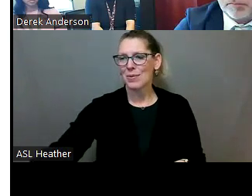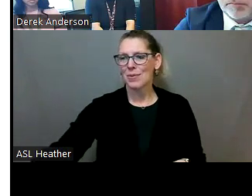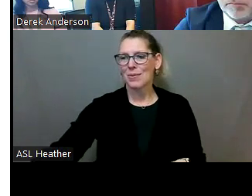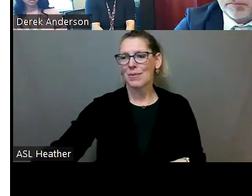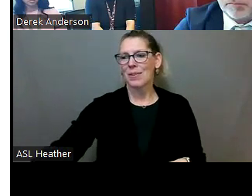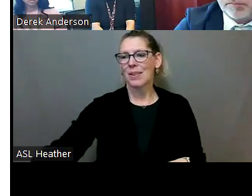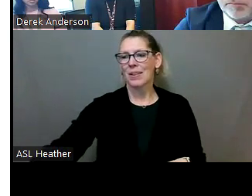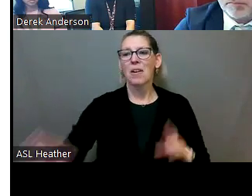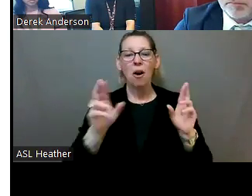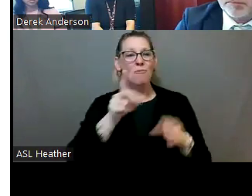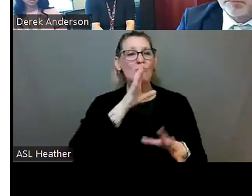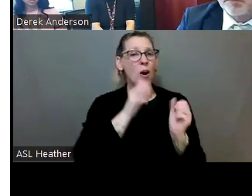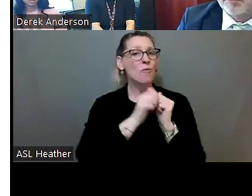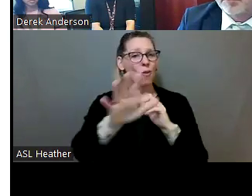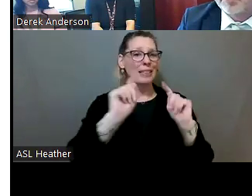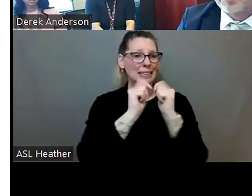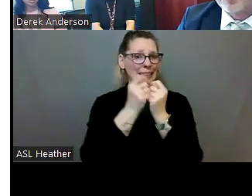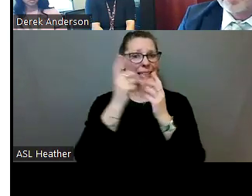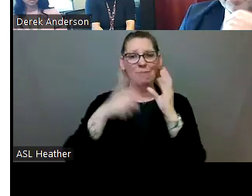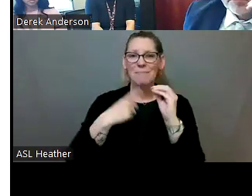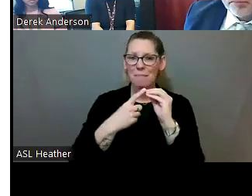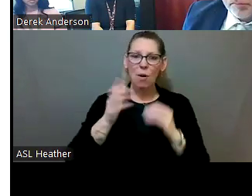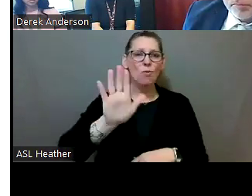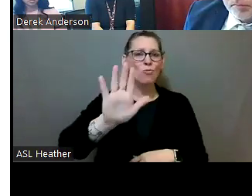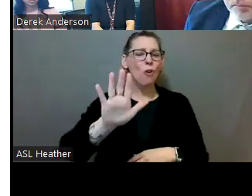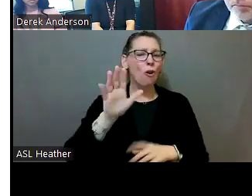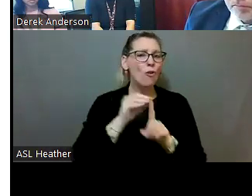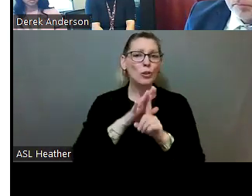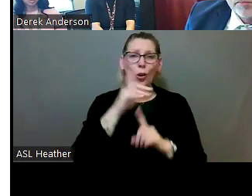your team about uh what your orientation could look like and if you have any ideas